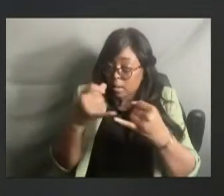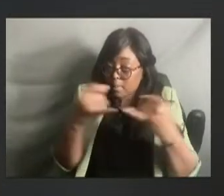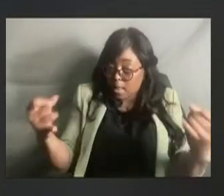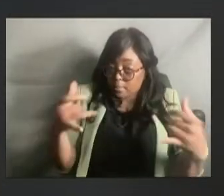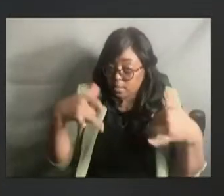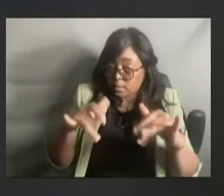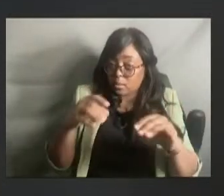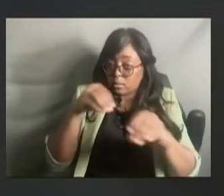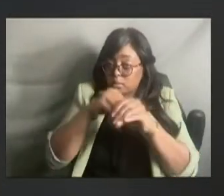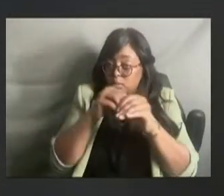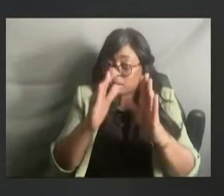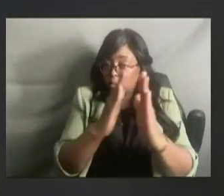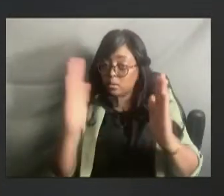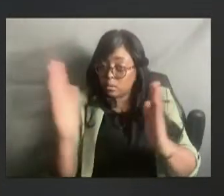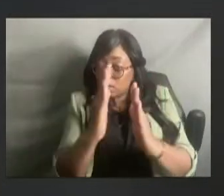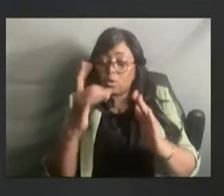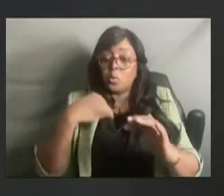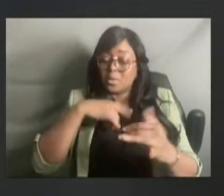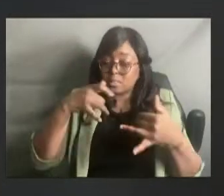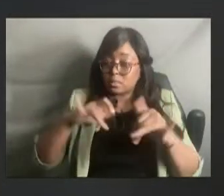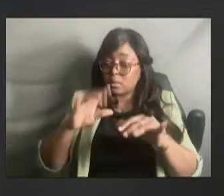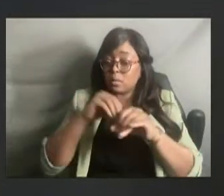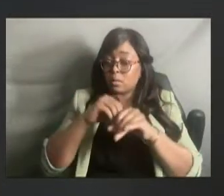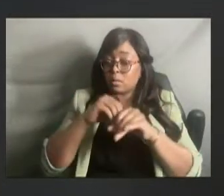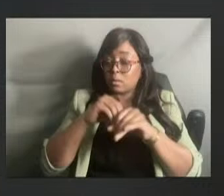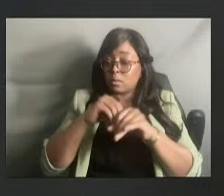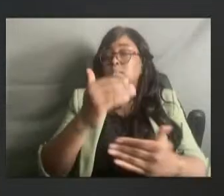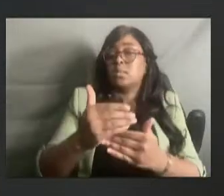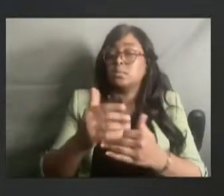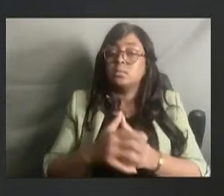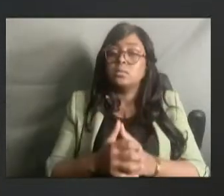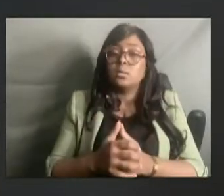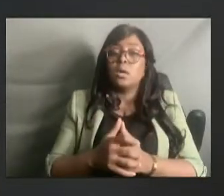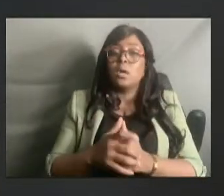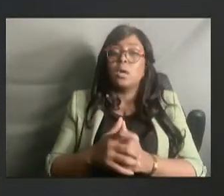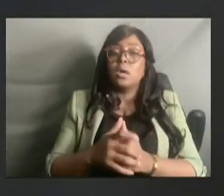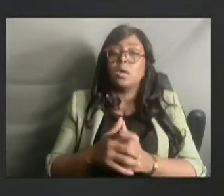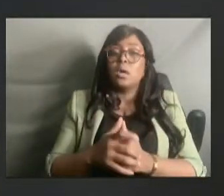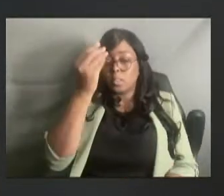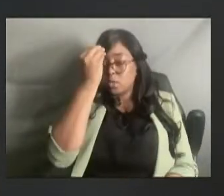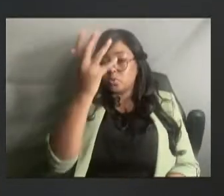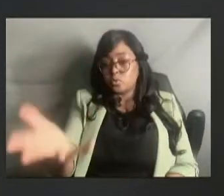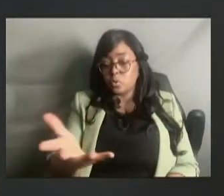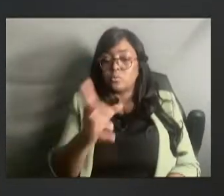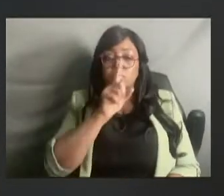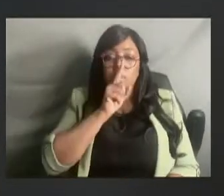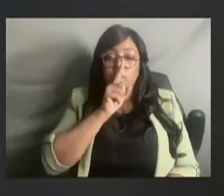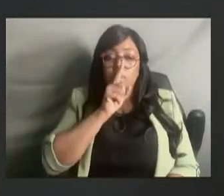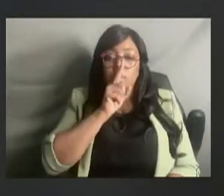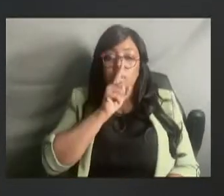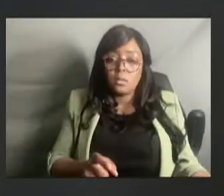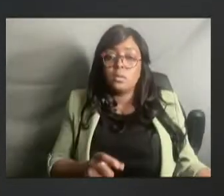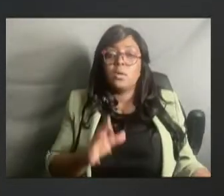And at at present, we are within our timelines and we are within